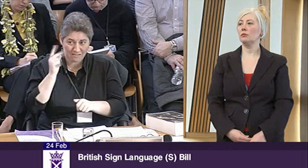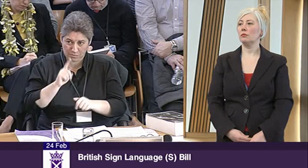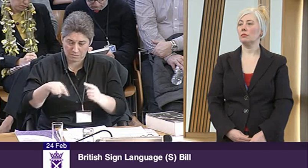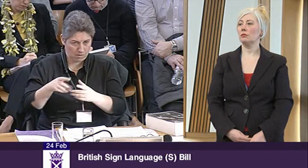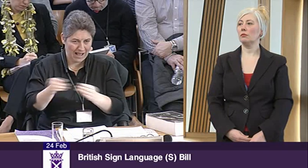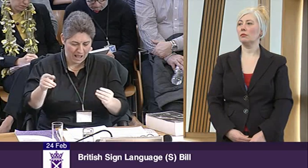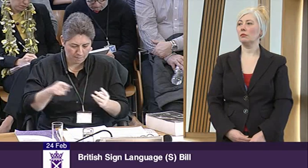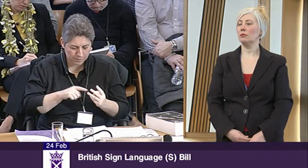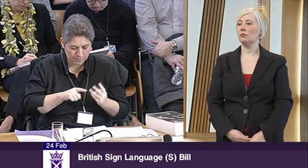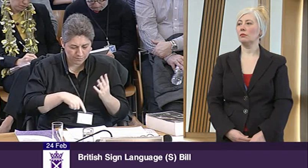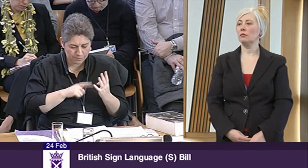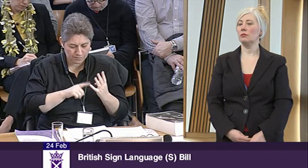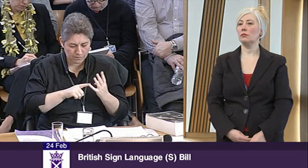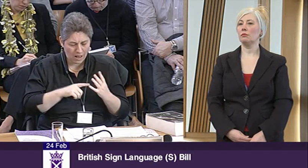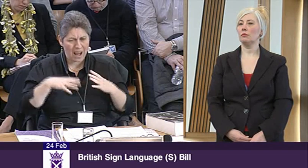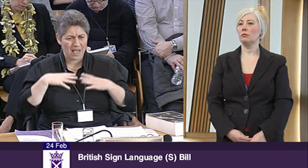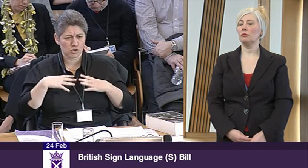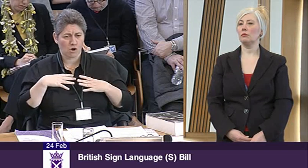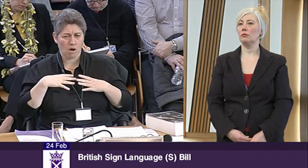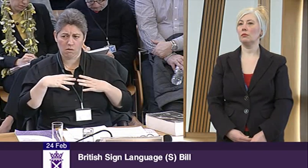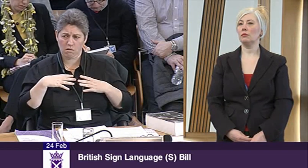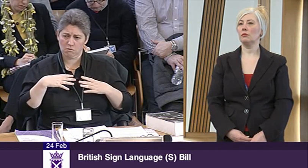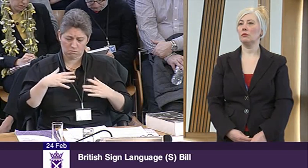for elderly deaf people who suffer from dementia and other conditions, is next—there is an